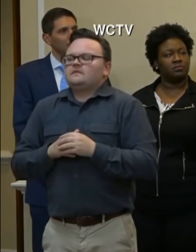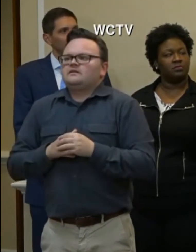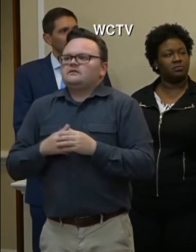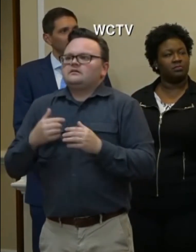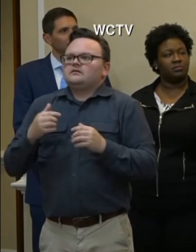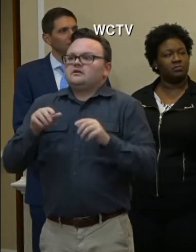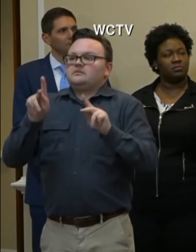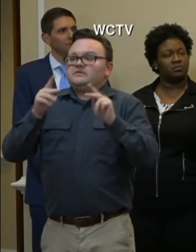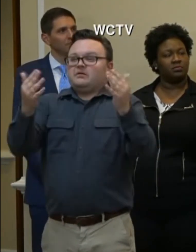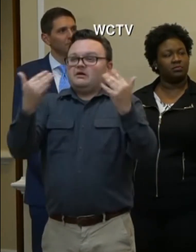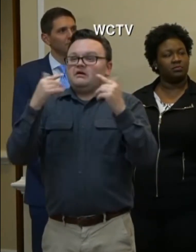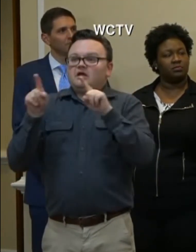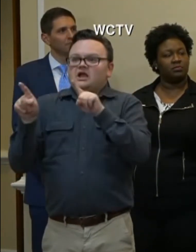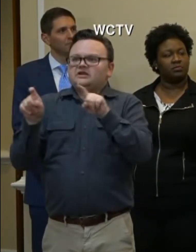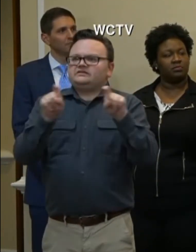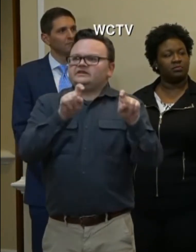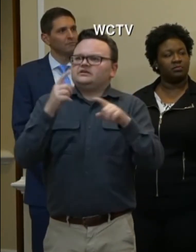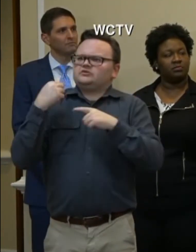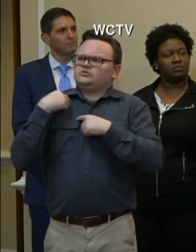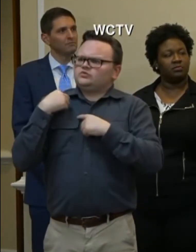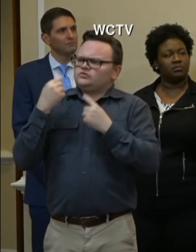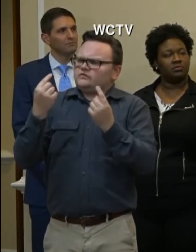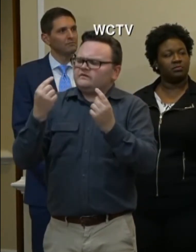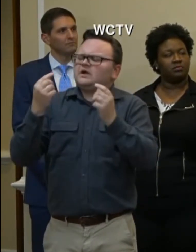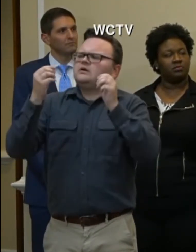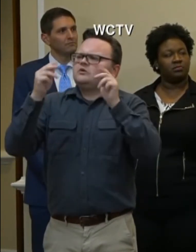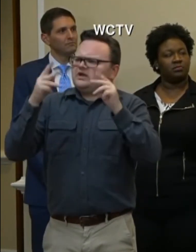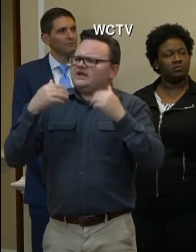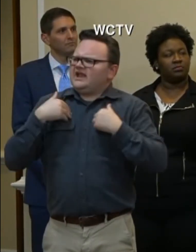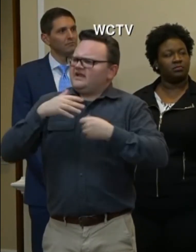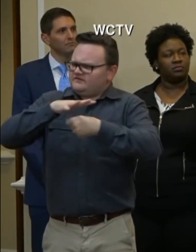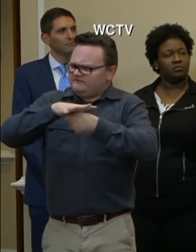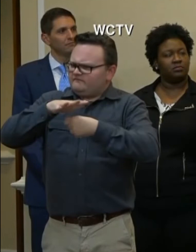that's been coming in now and so that's that's uh that's been consistent we